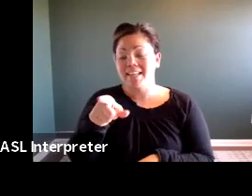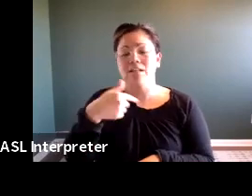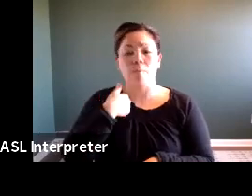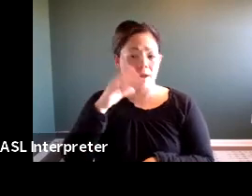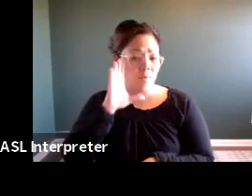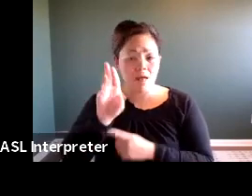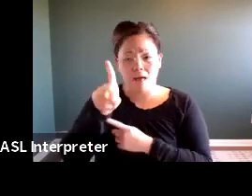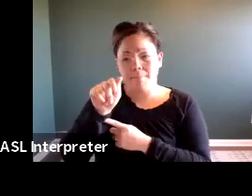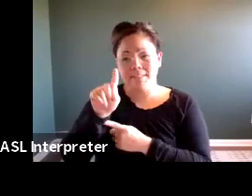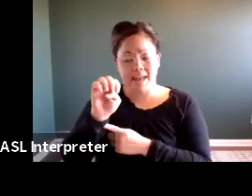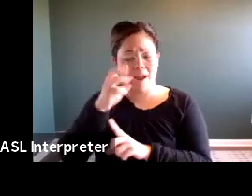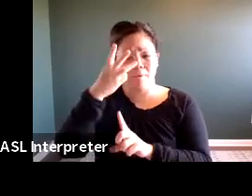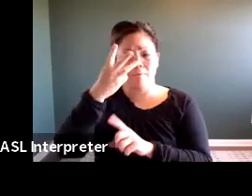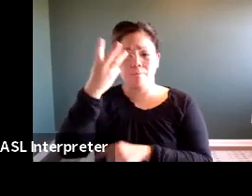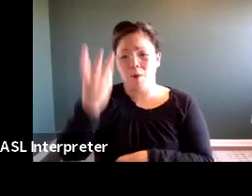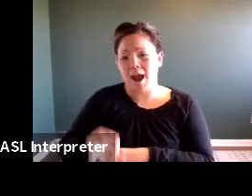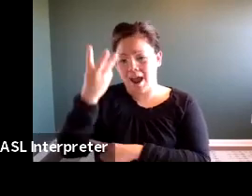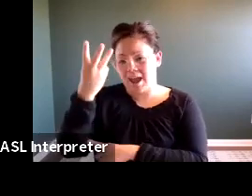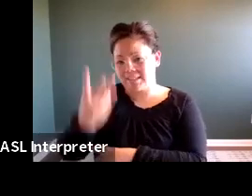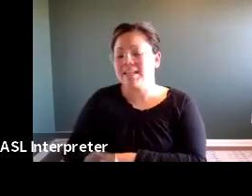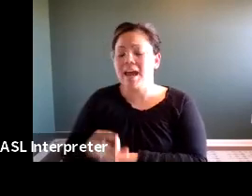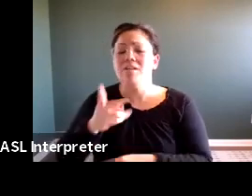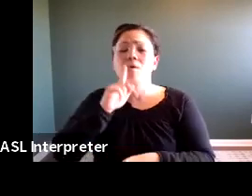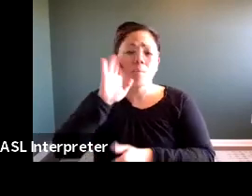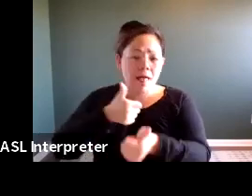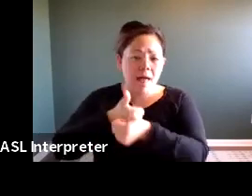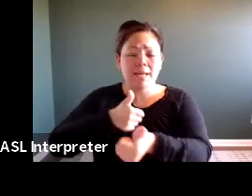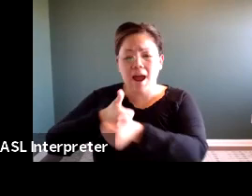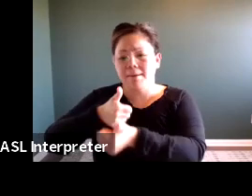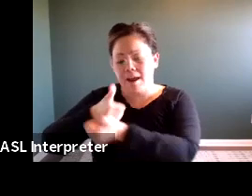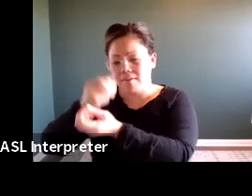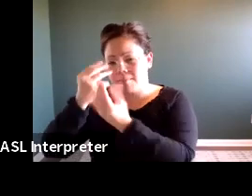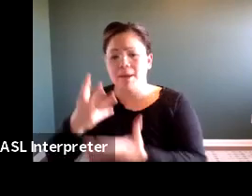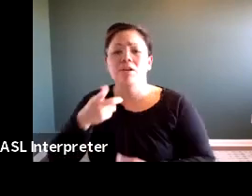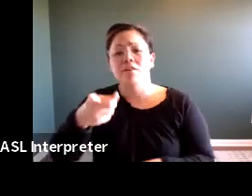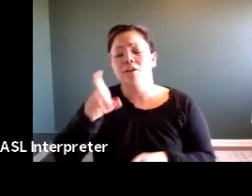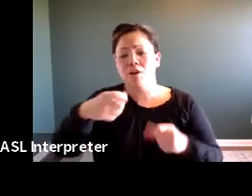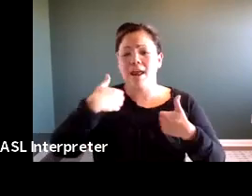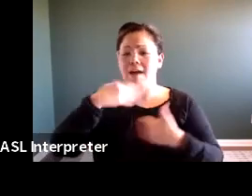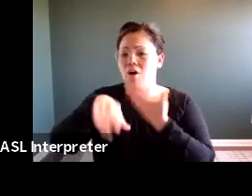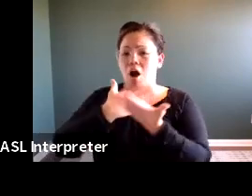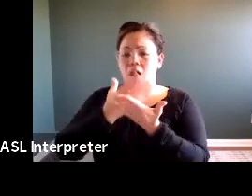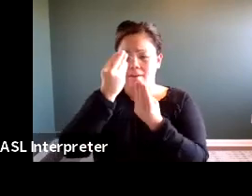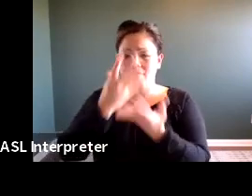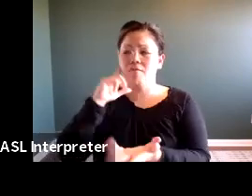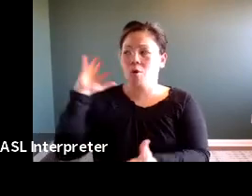all the information up until the Sunday from the week before. And then, so we collect all that information on a Sunday